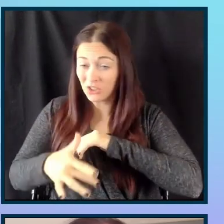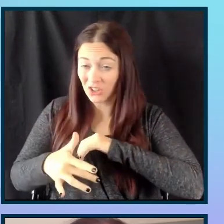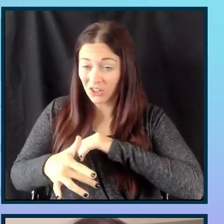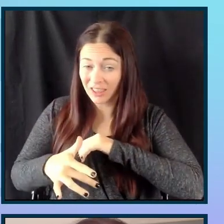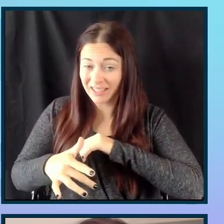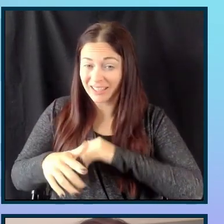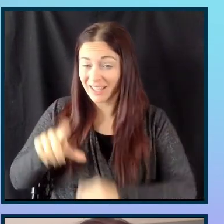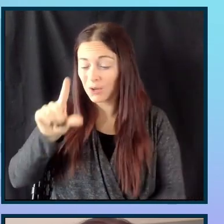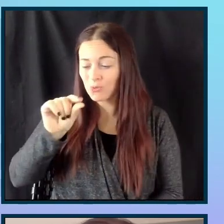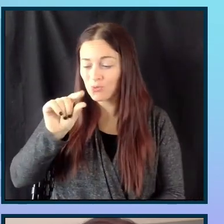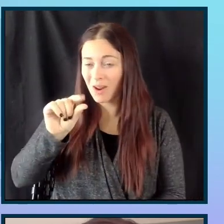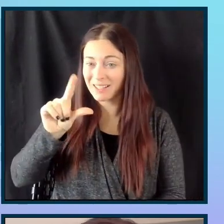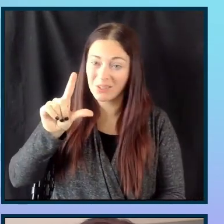There is a lot of work ahead of us.